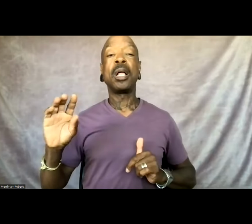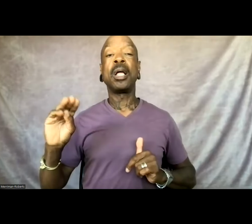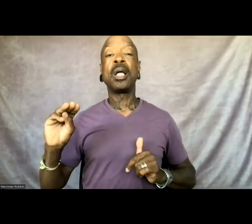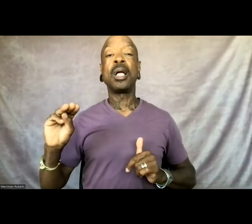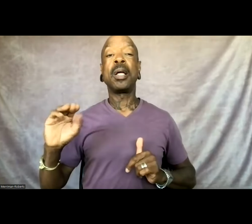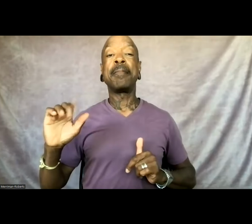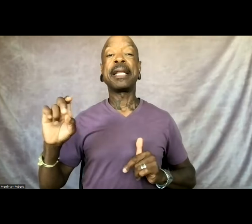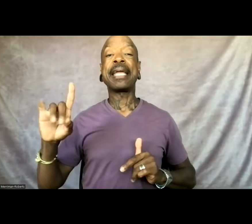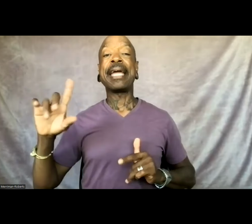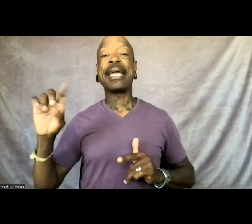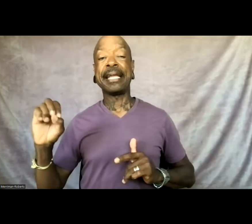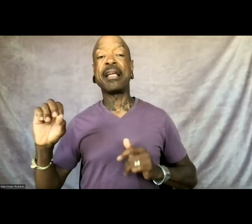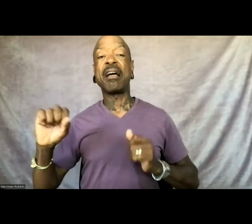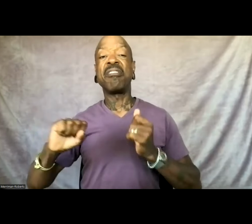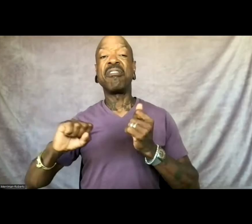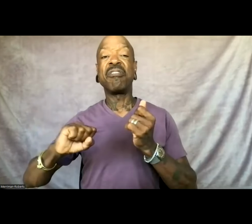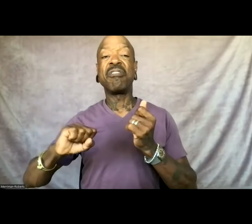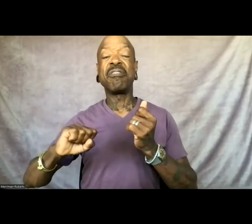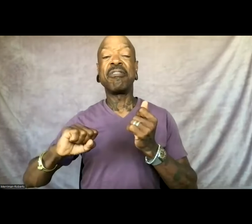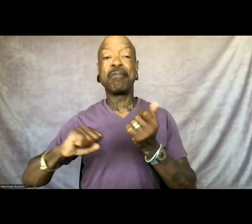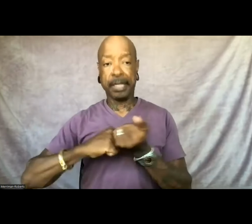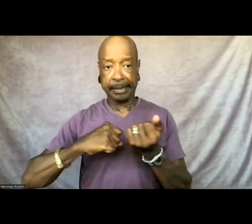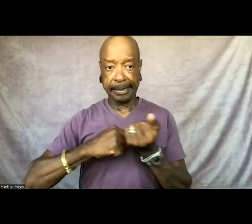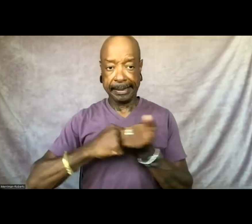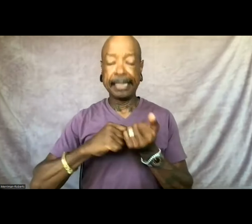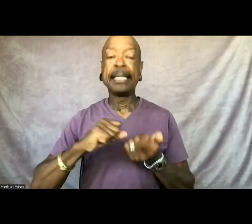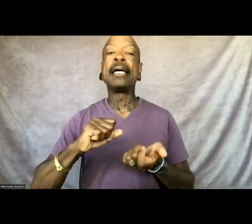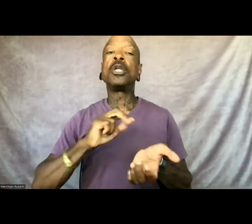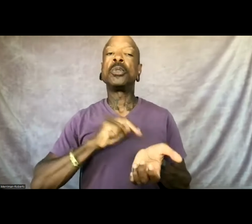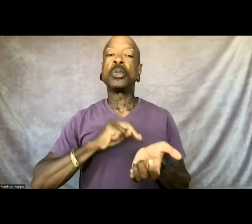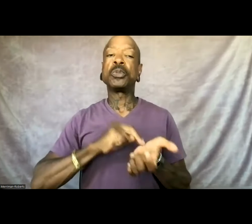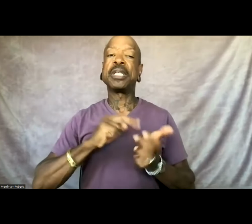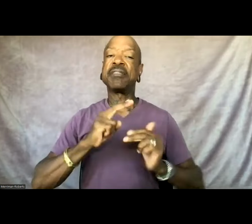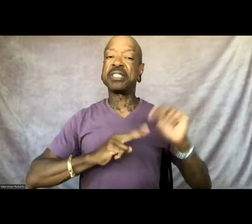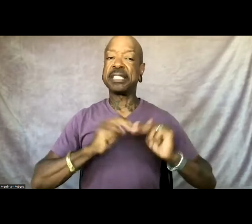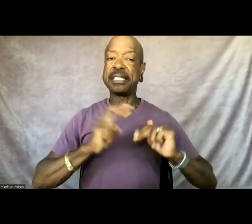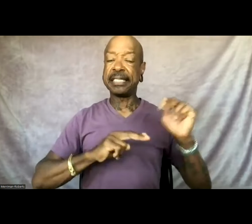supreme court since. And they have reaffirmed it that it